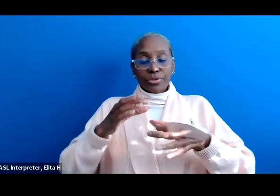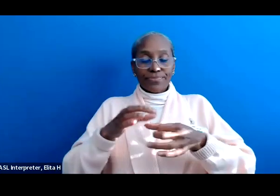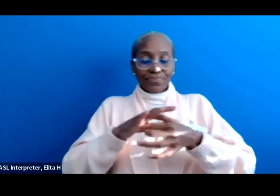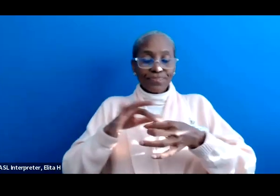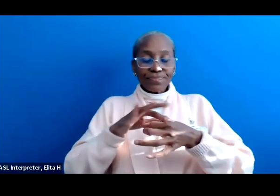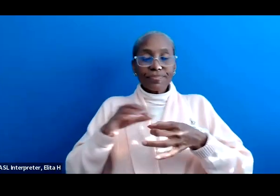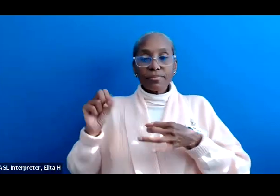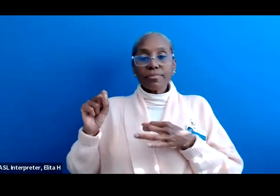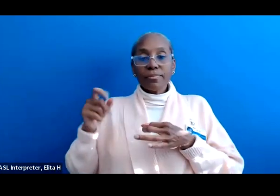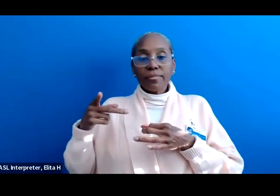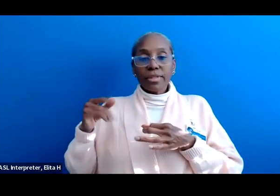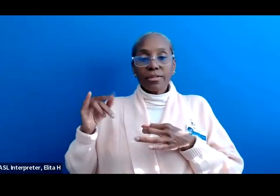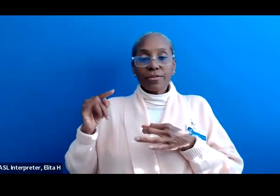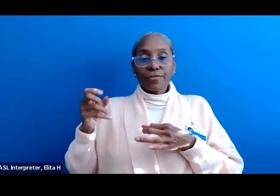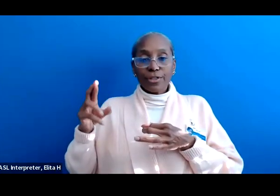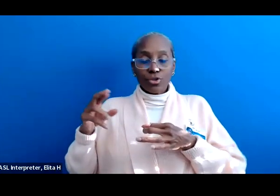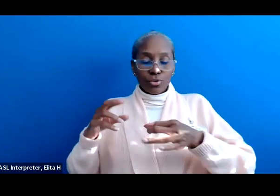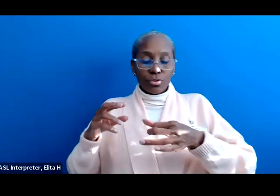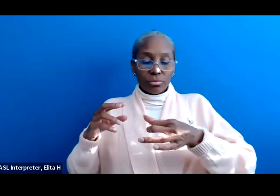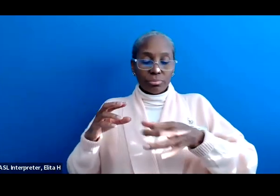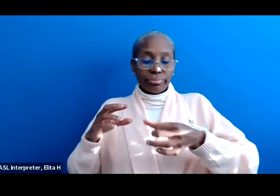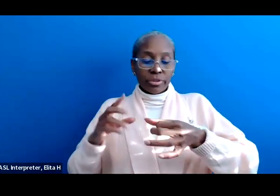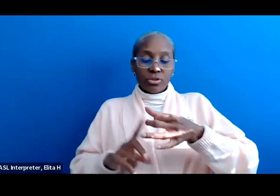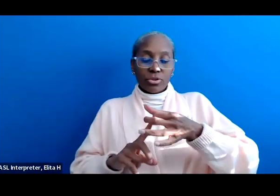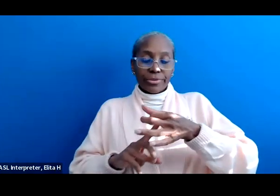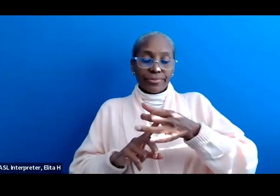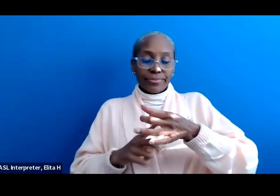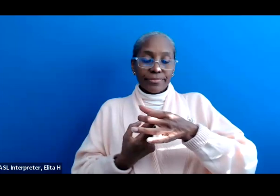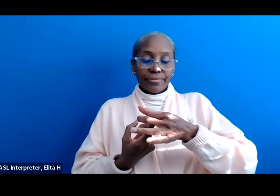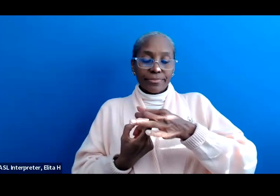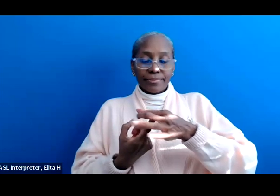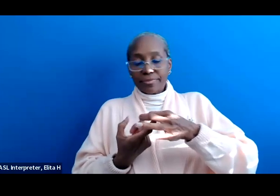that you're trying to open with a digital sim in the upper motor neuron